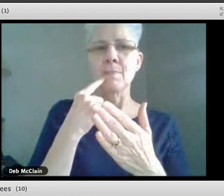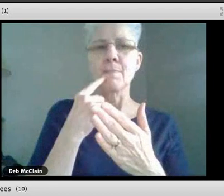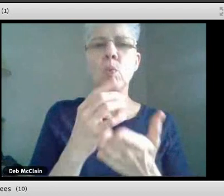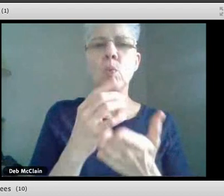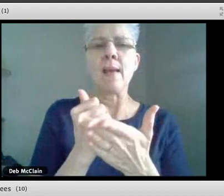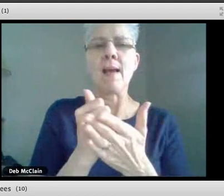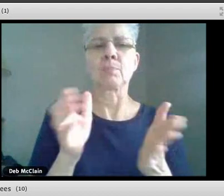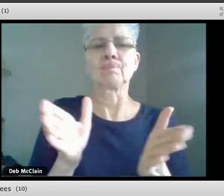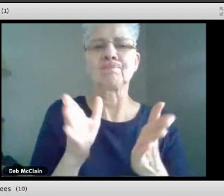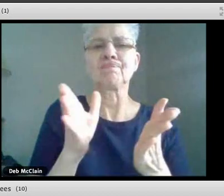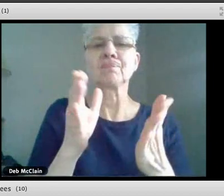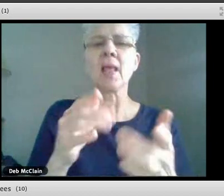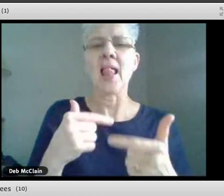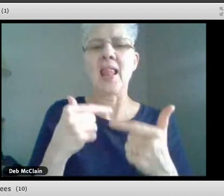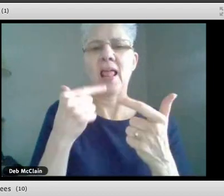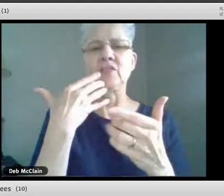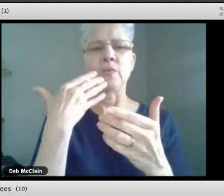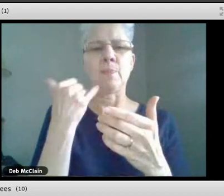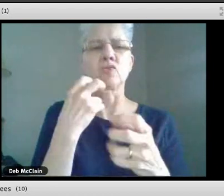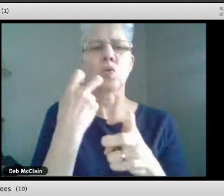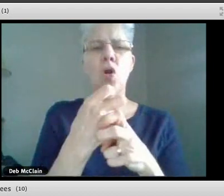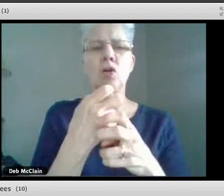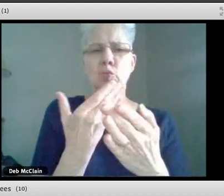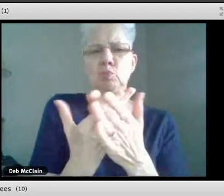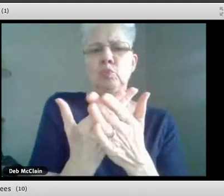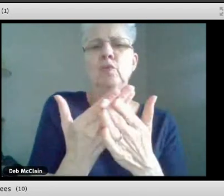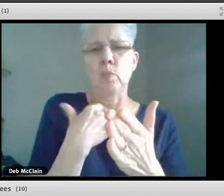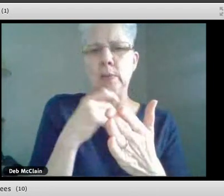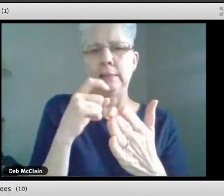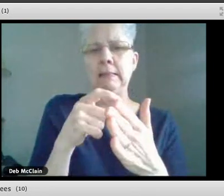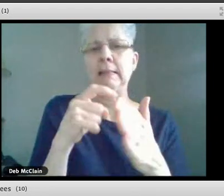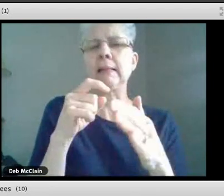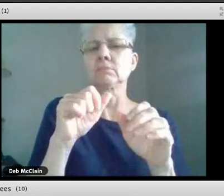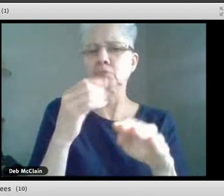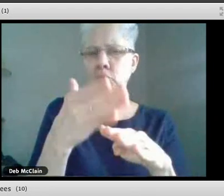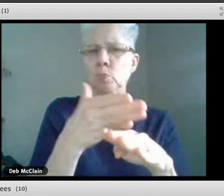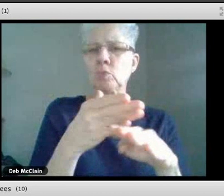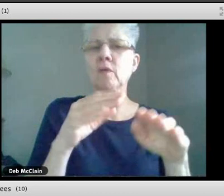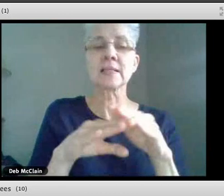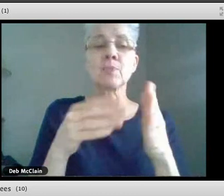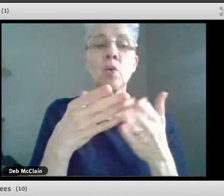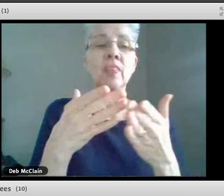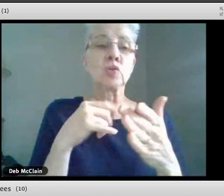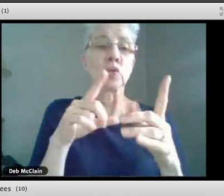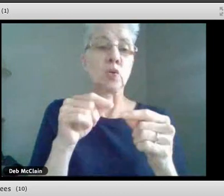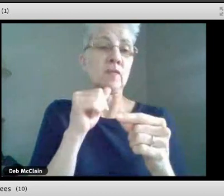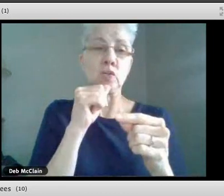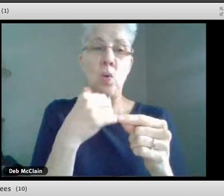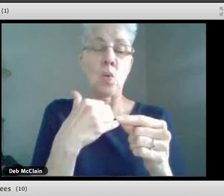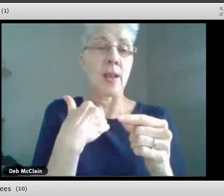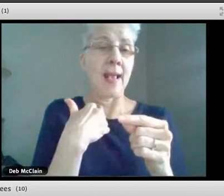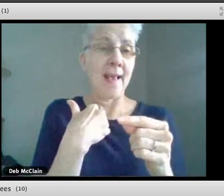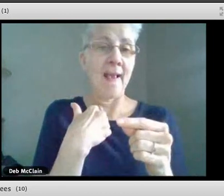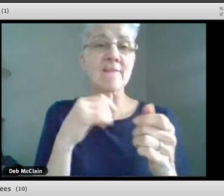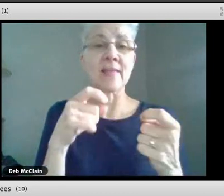So it's kind of hard sometimes to make that business case. Some of the things you can do is, if you don't have a plan for electronic resources,